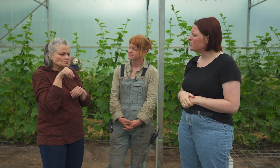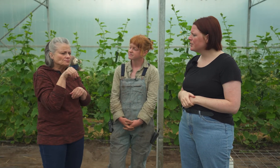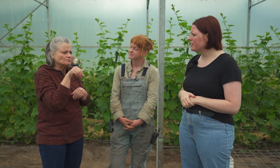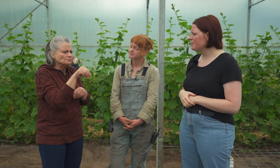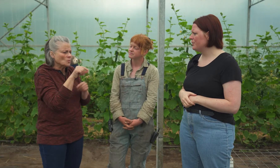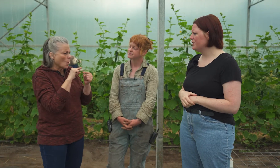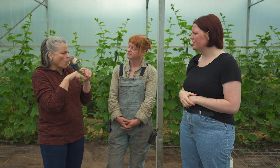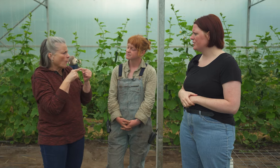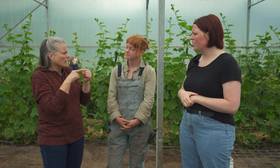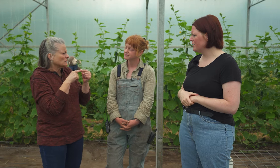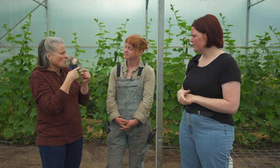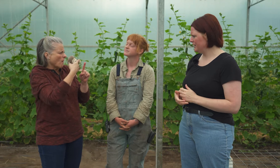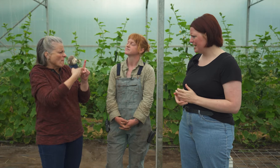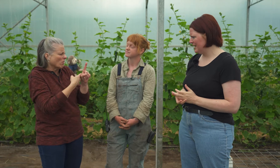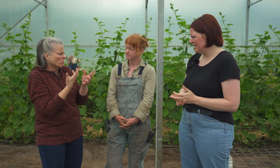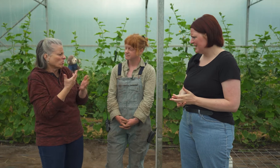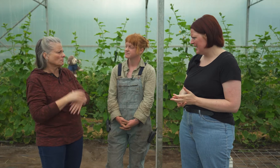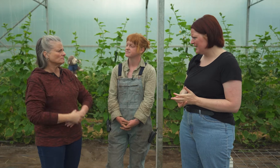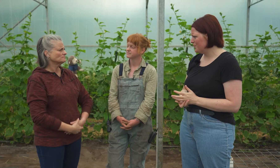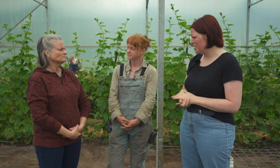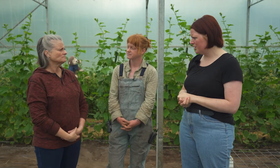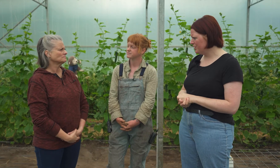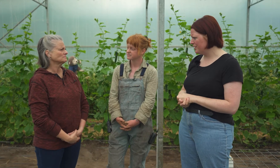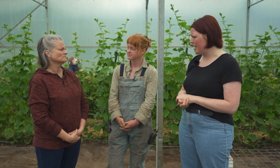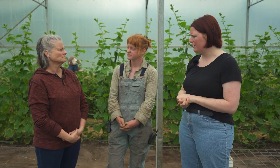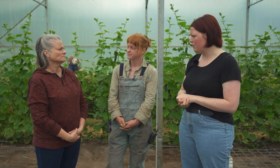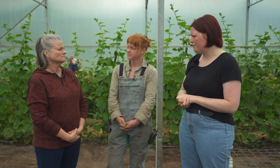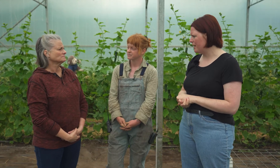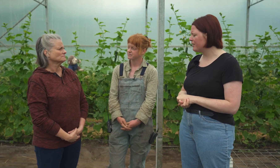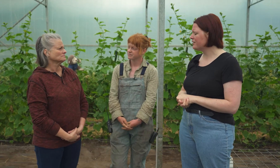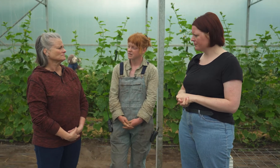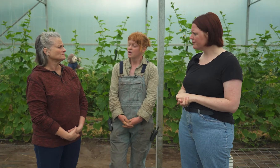So I'm curious about when you start planting the seeds, when do you do that? Like what month?